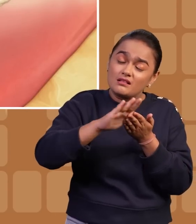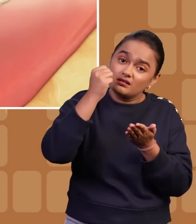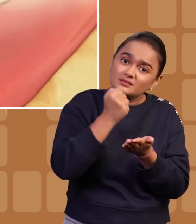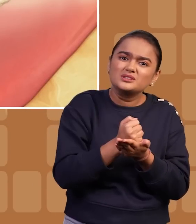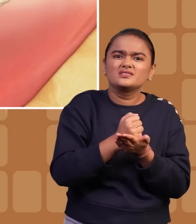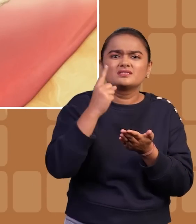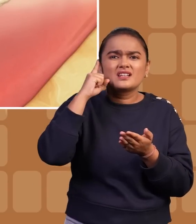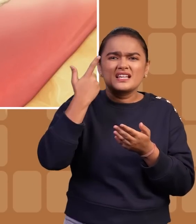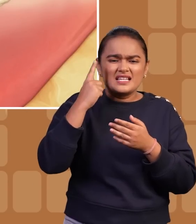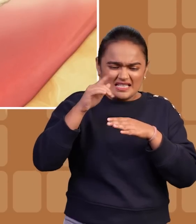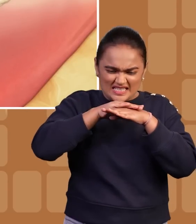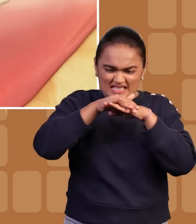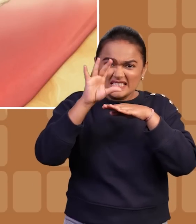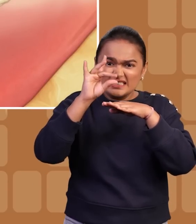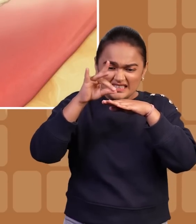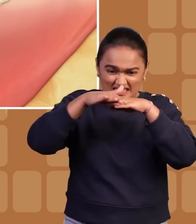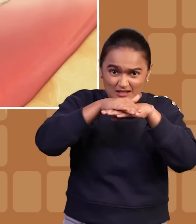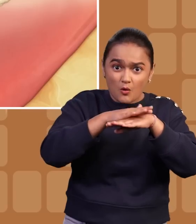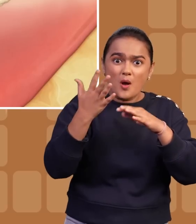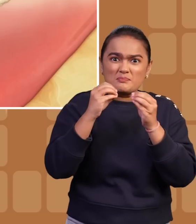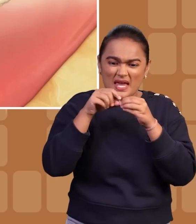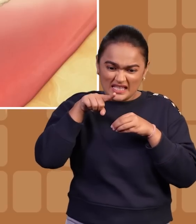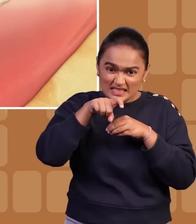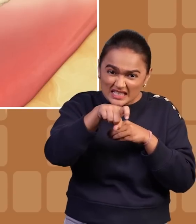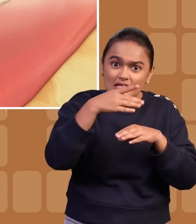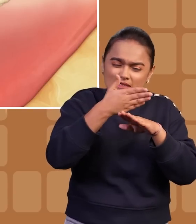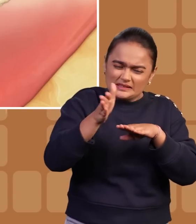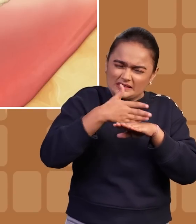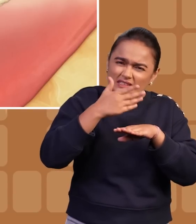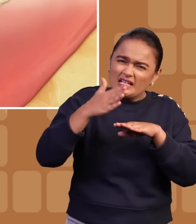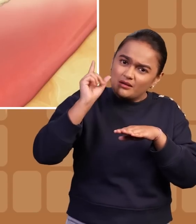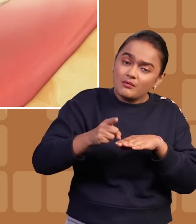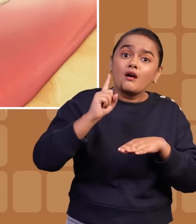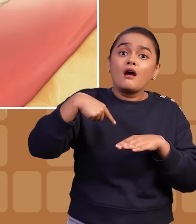Professional cleaning removes plaque and bacteria to prevent further problems